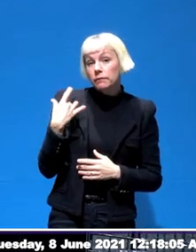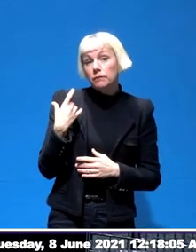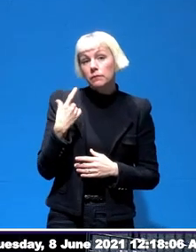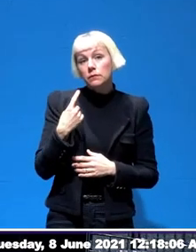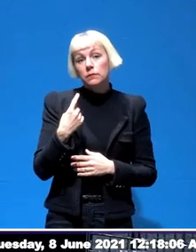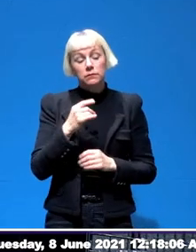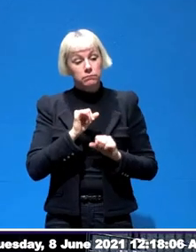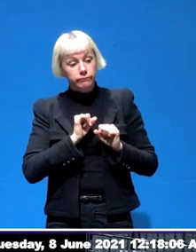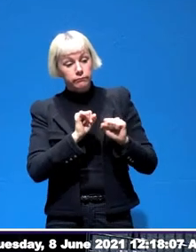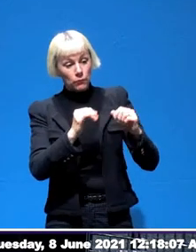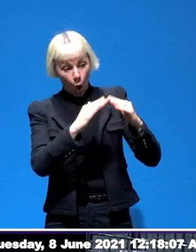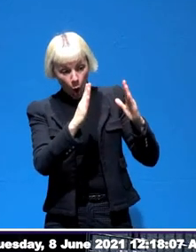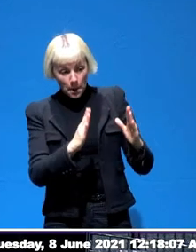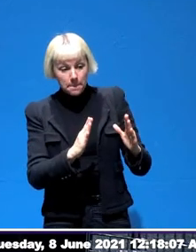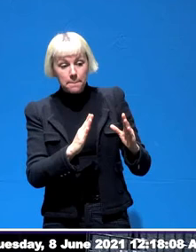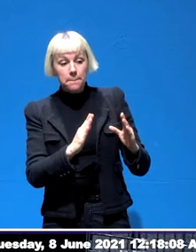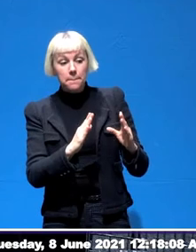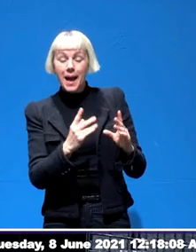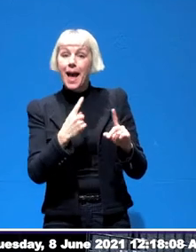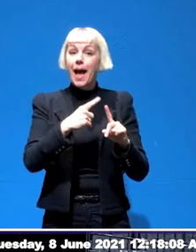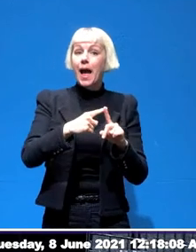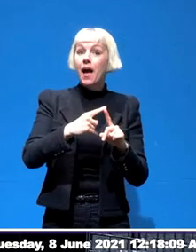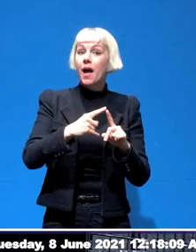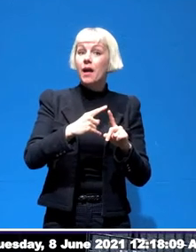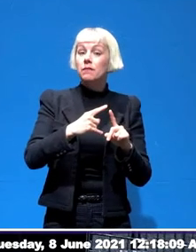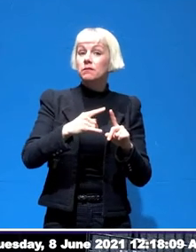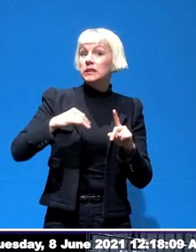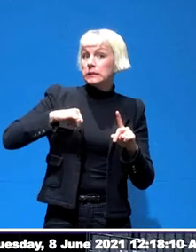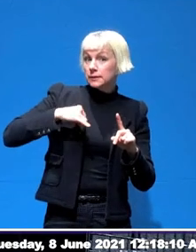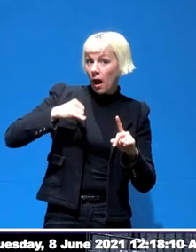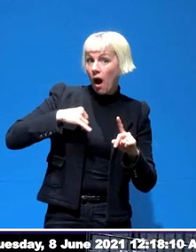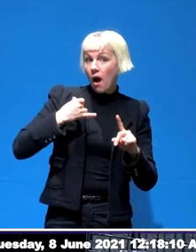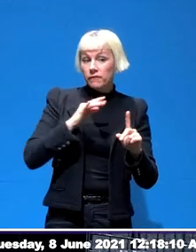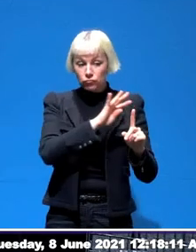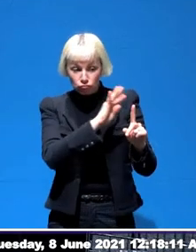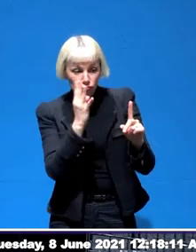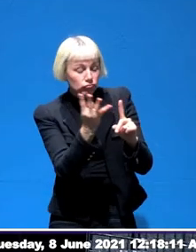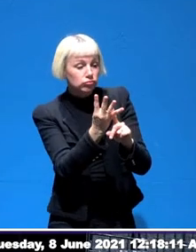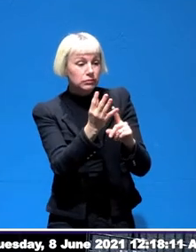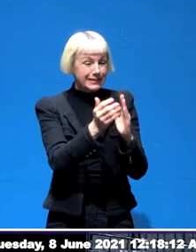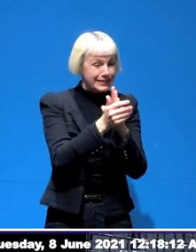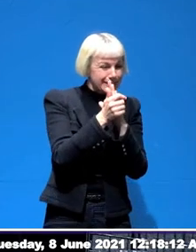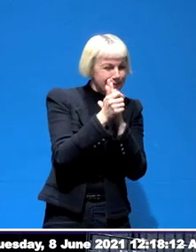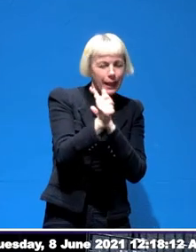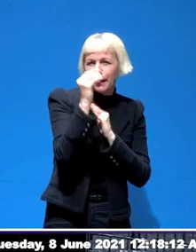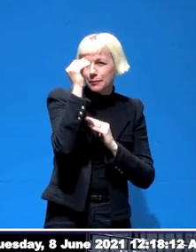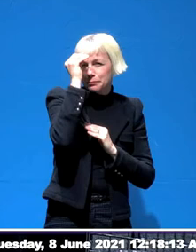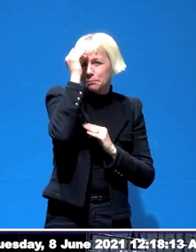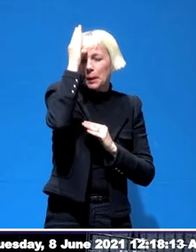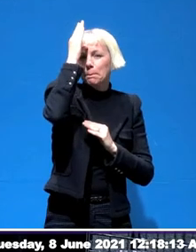the skills and aptitude, the culture and the governance,